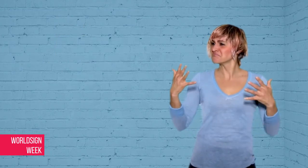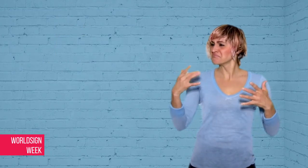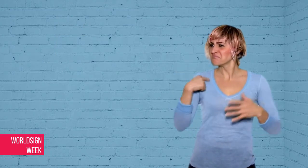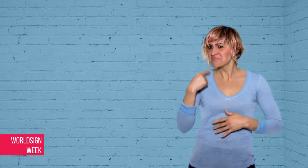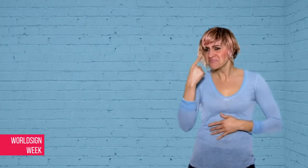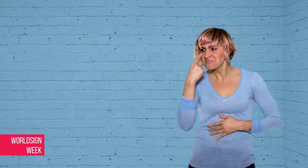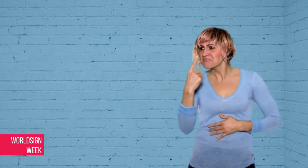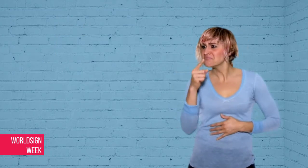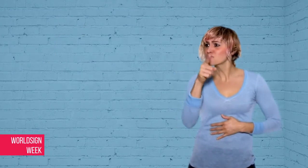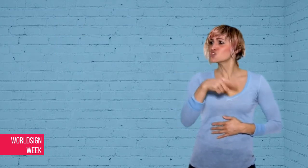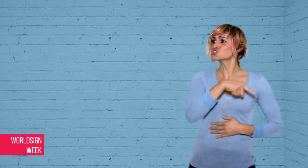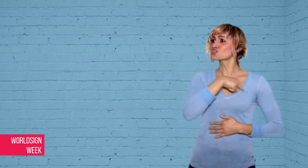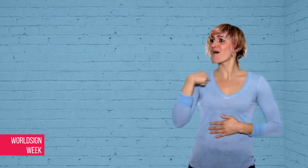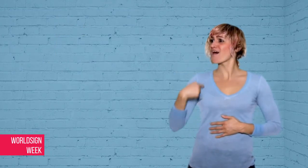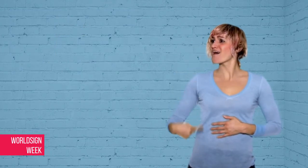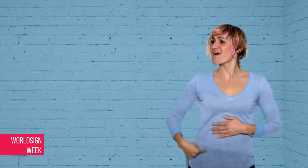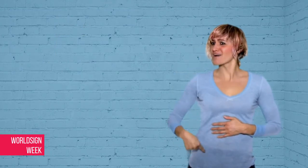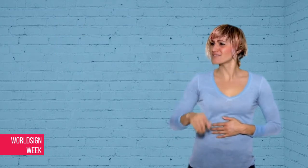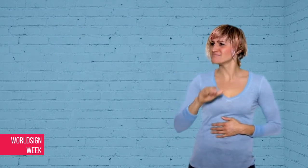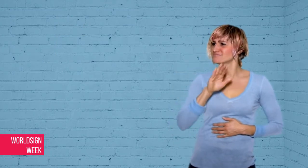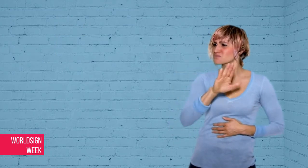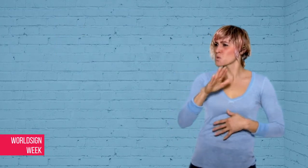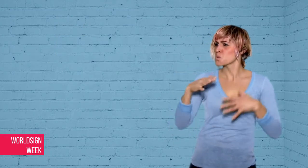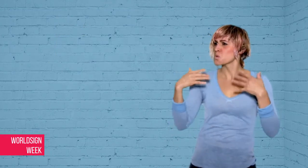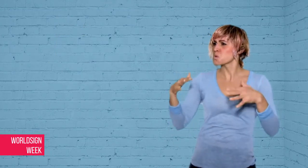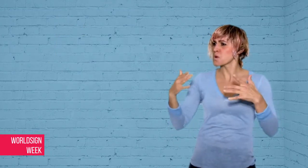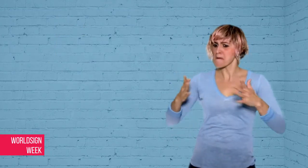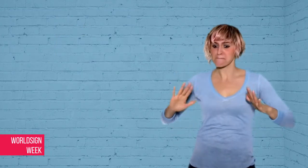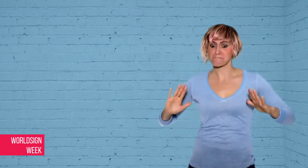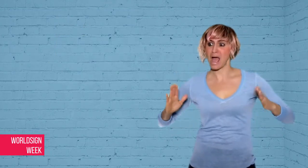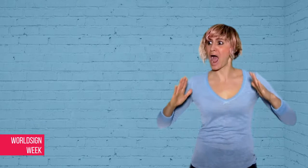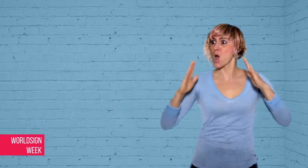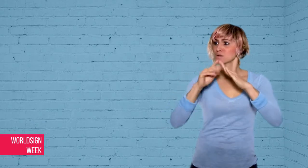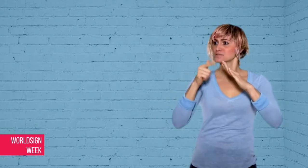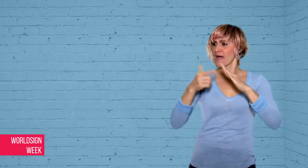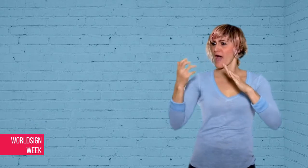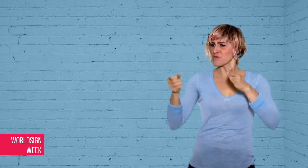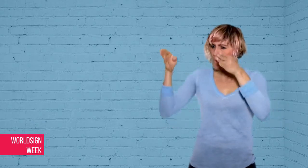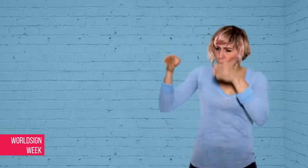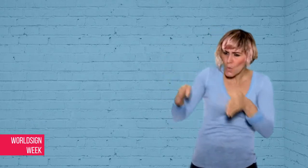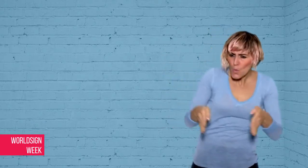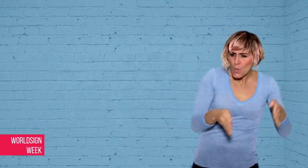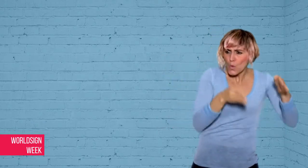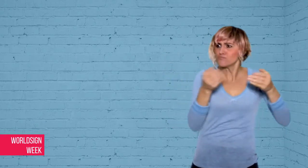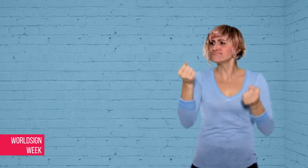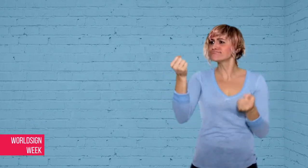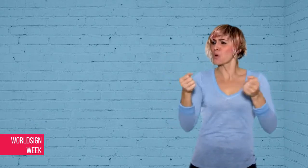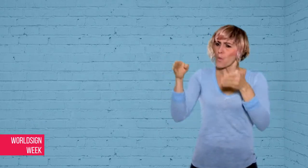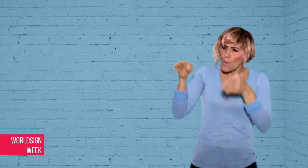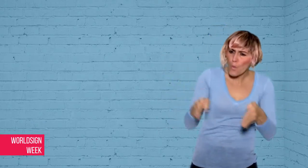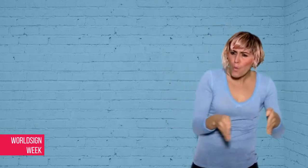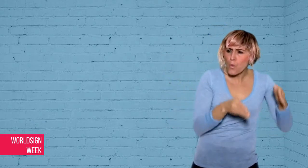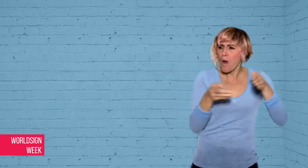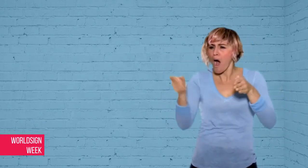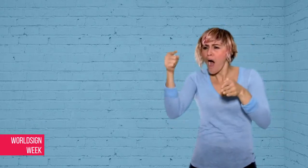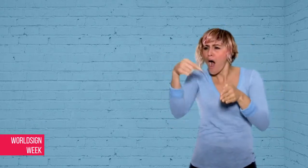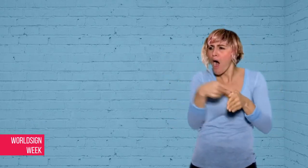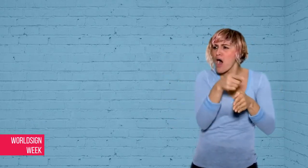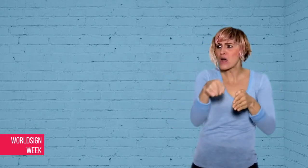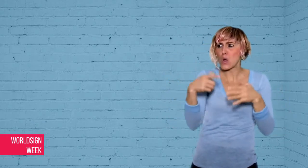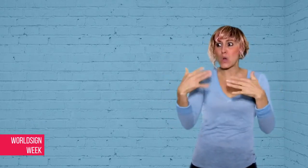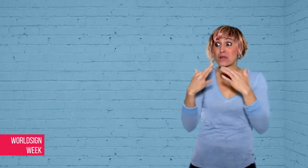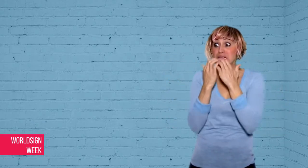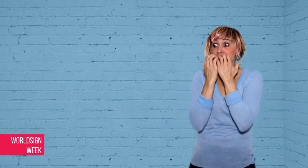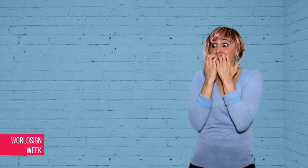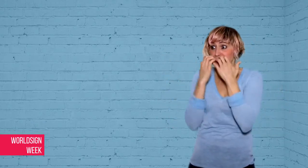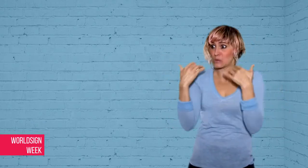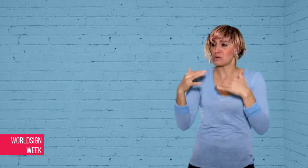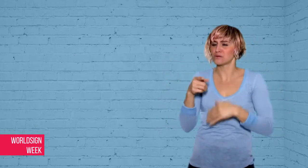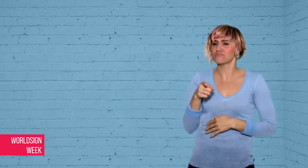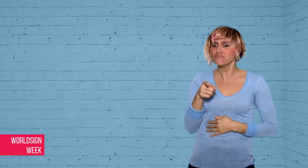I saw cars racing on most dangerous roads